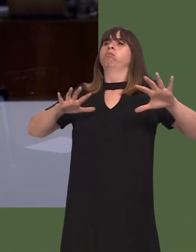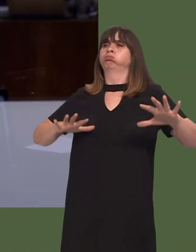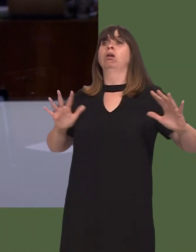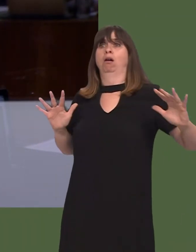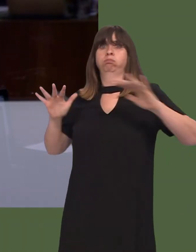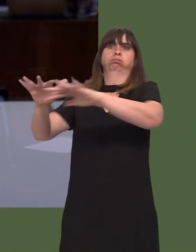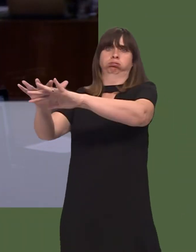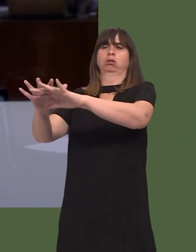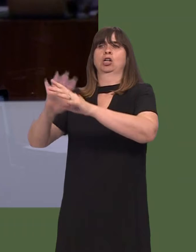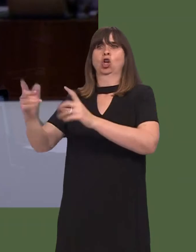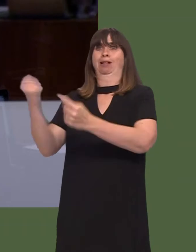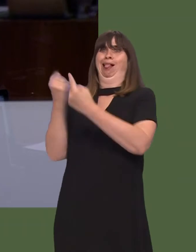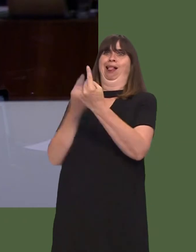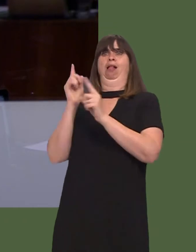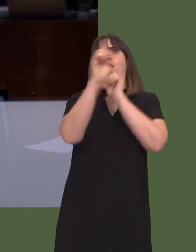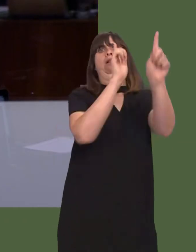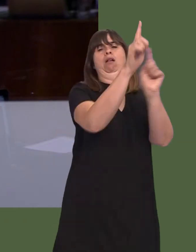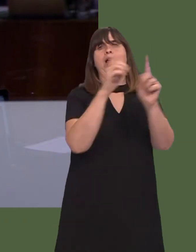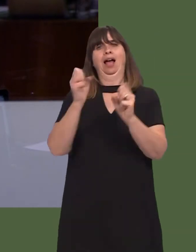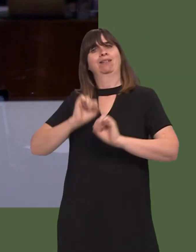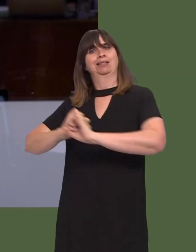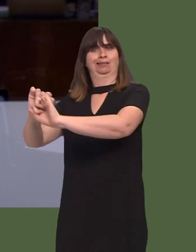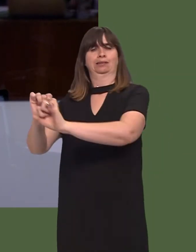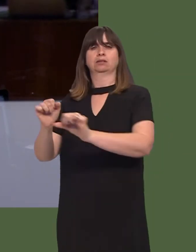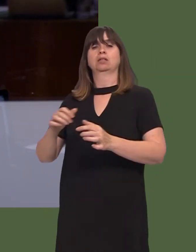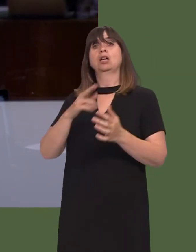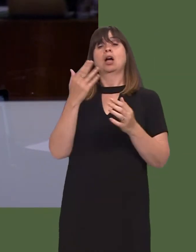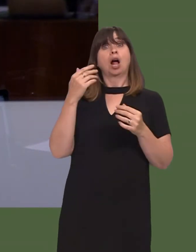would allow for future reconfiguration. Back in 2007 it was anticipated that there would